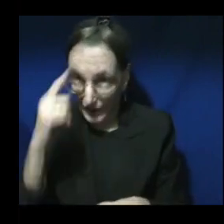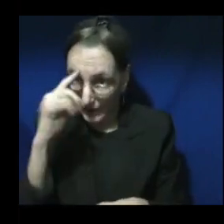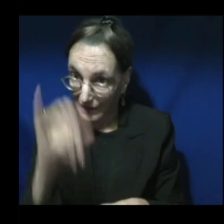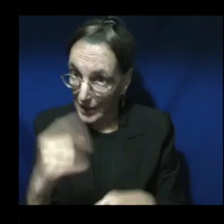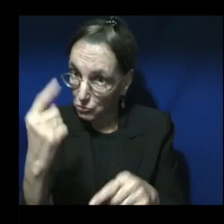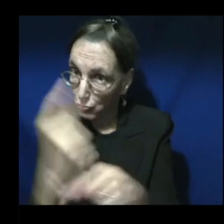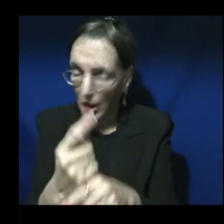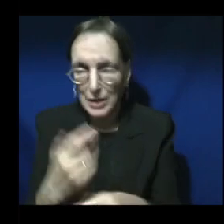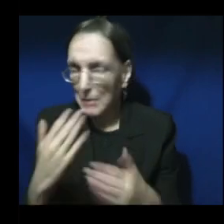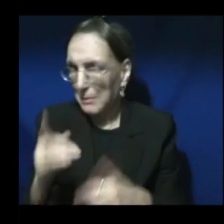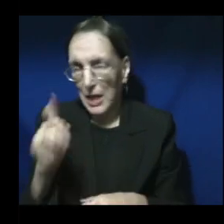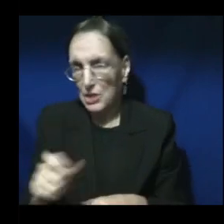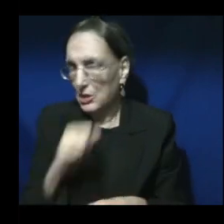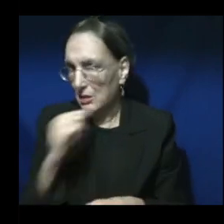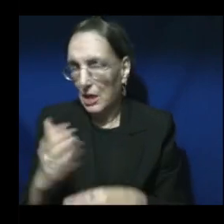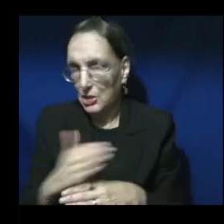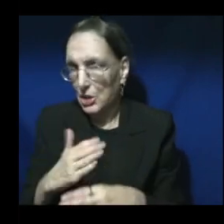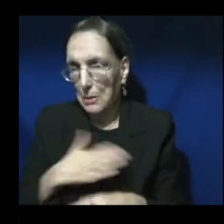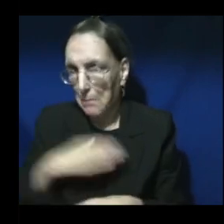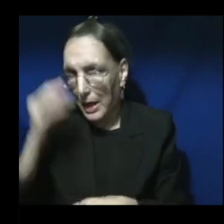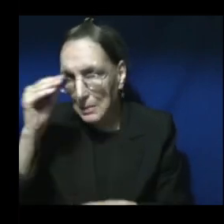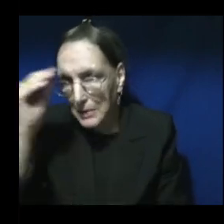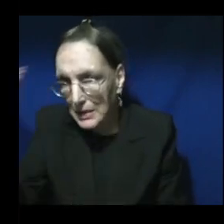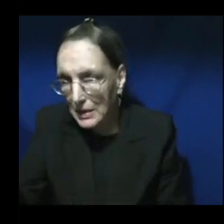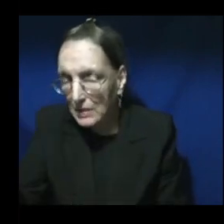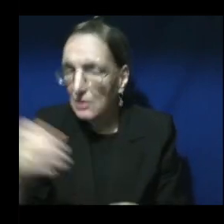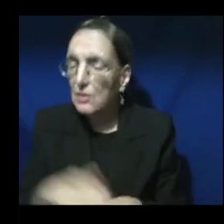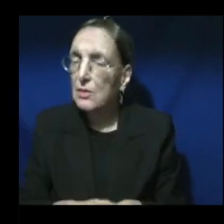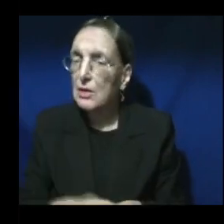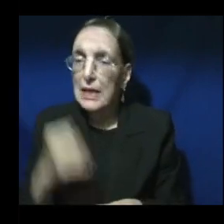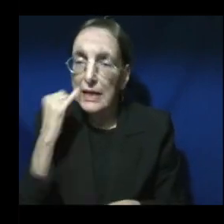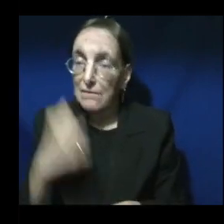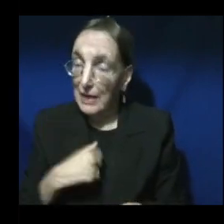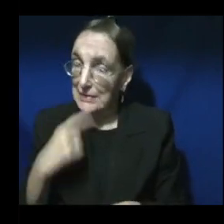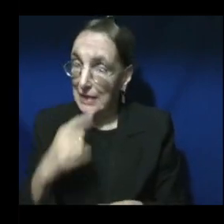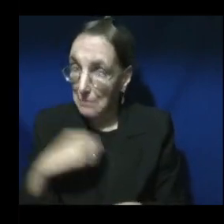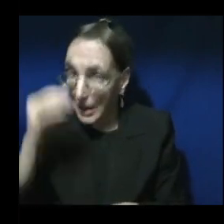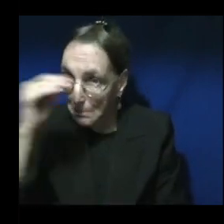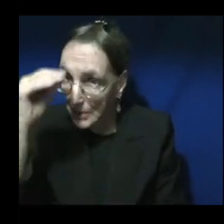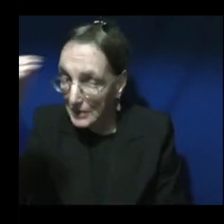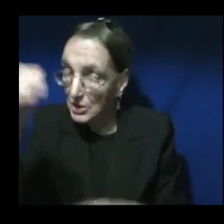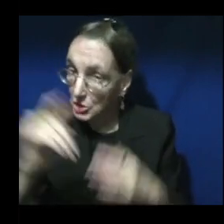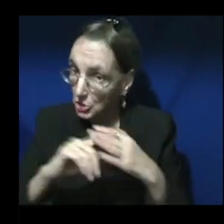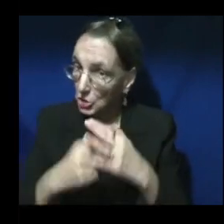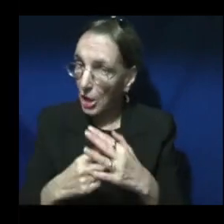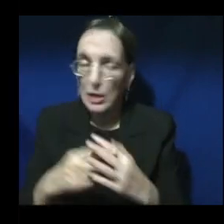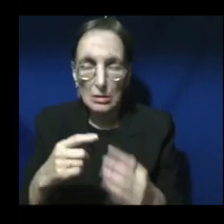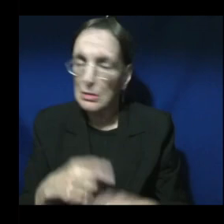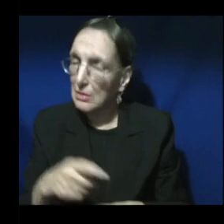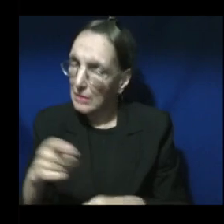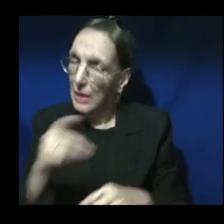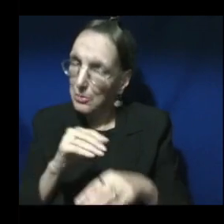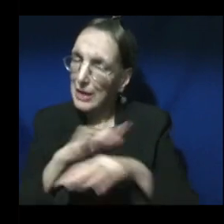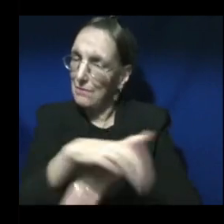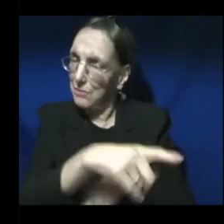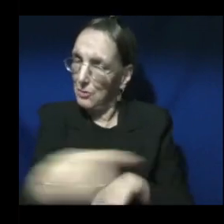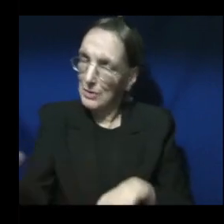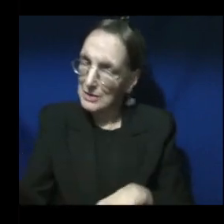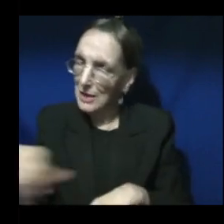but I think this could be a good approach.” Now everyone feels like you are receptive to opposing viewpoints, and they’re more willing to listen. And so in times when